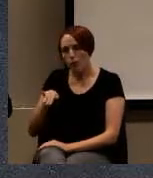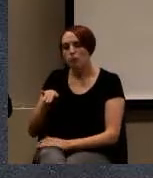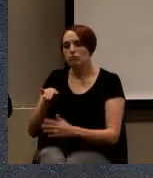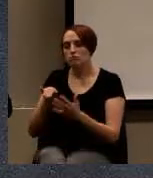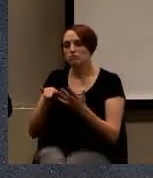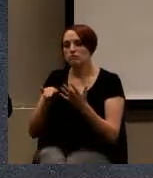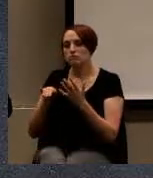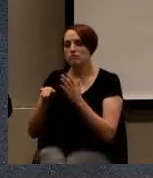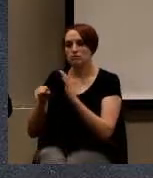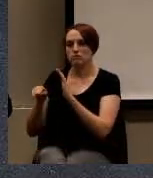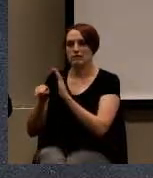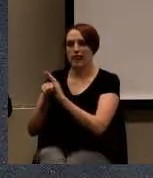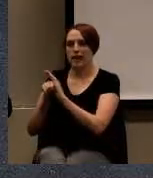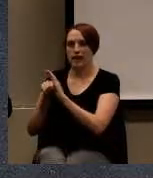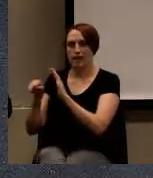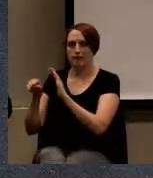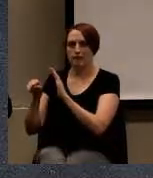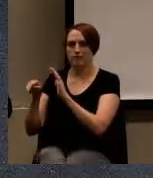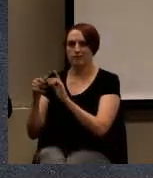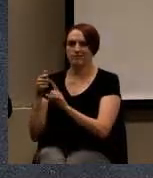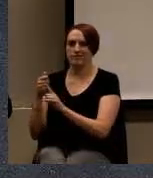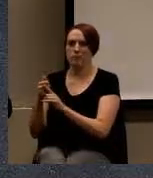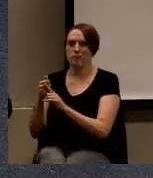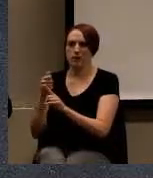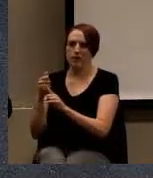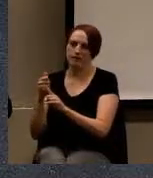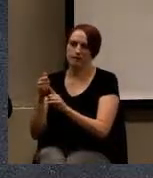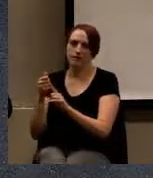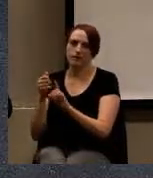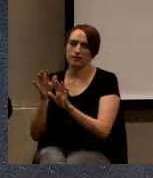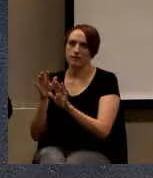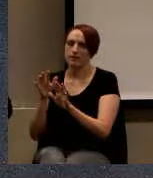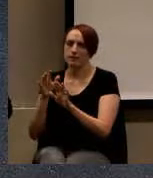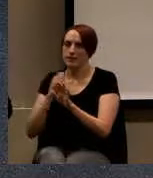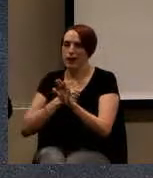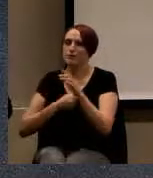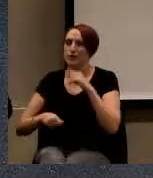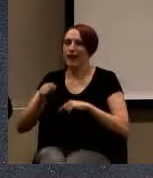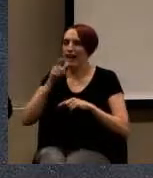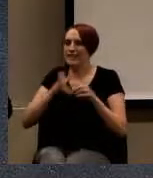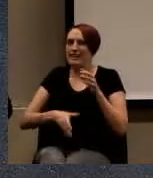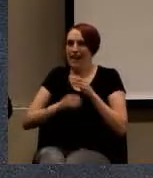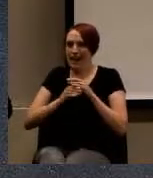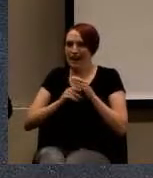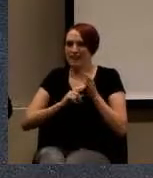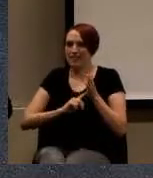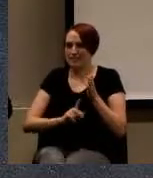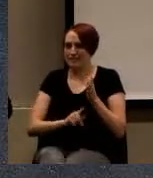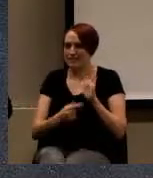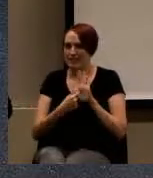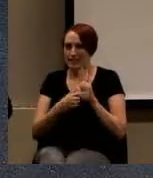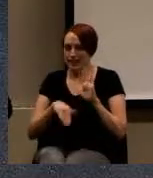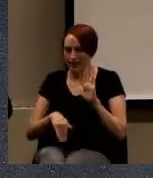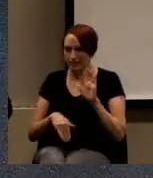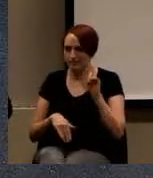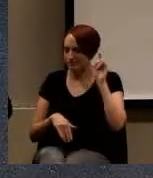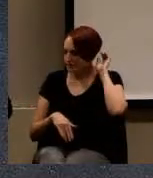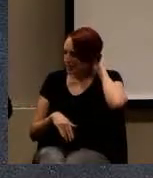negative factors. And this was another study we did and I'm sorry I hadn't had a chance to add this one to it yet, but we've also done studies that show, you know, what